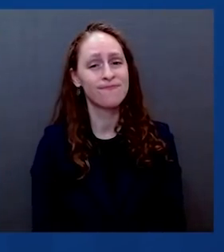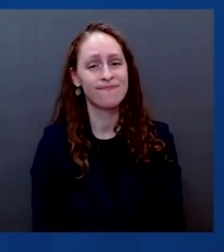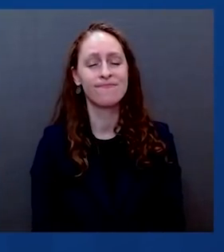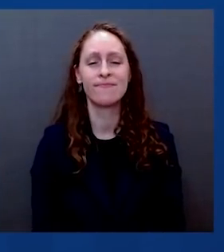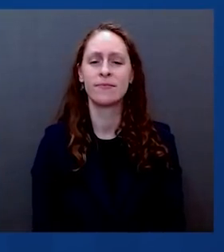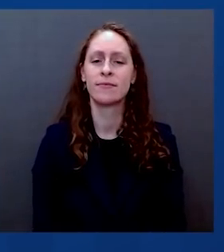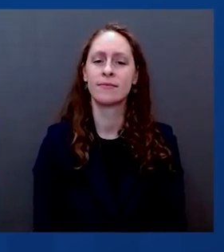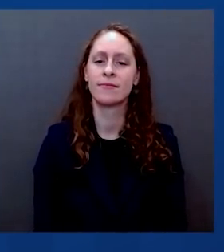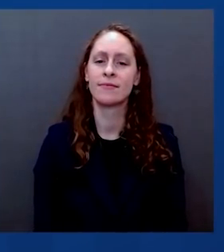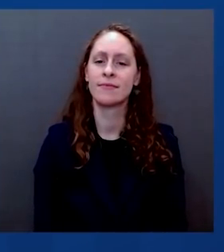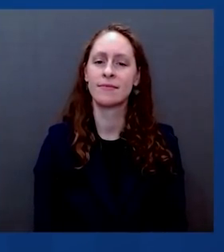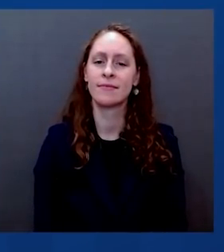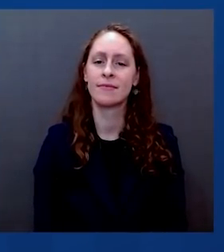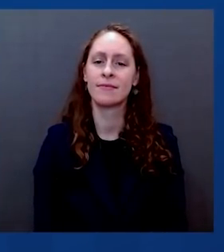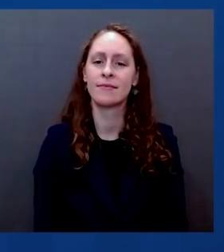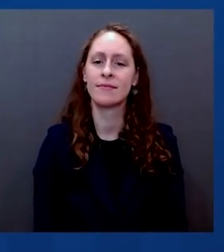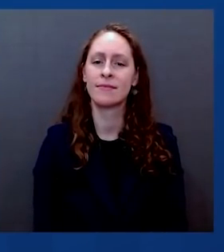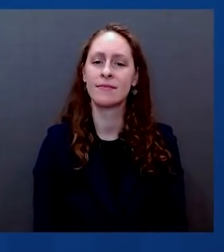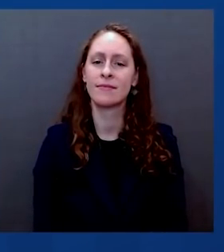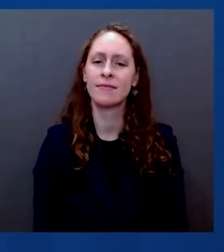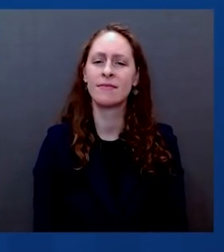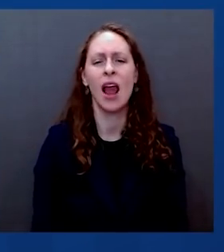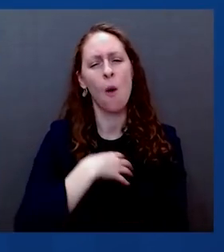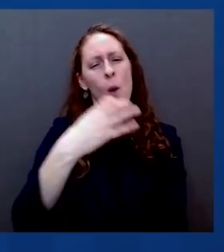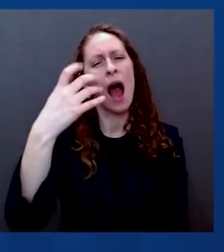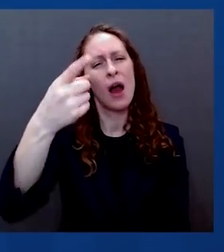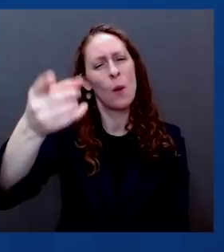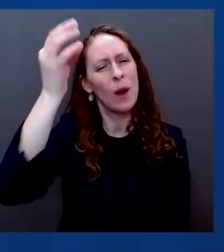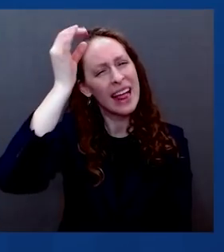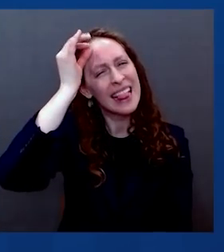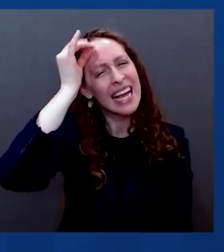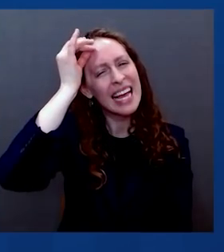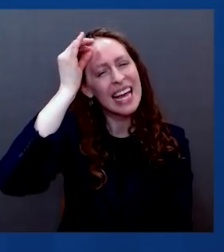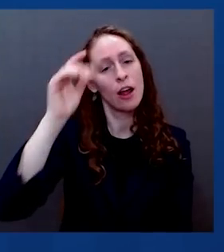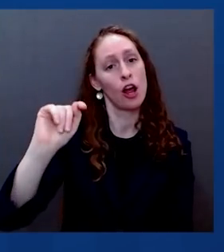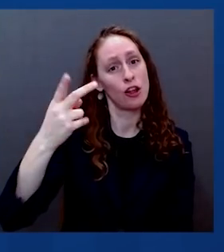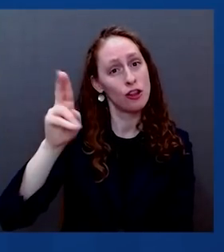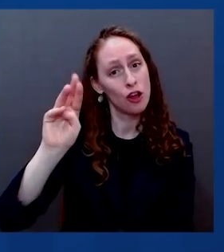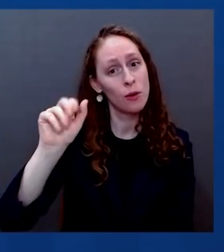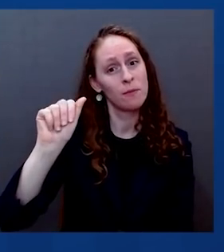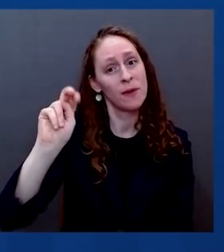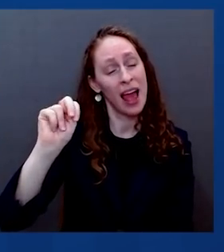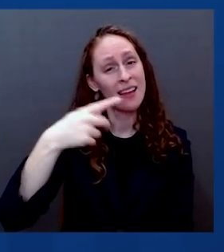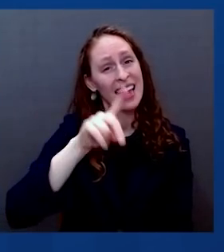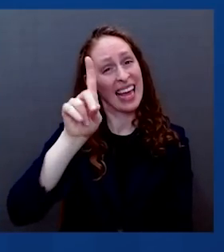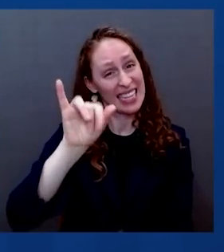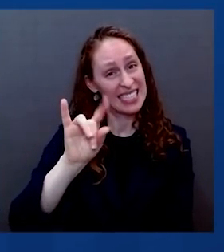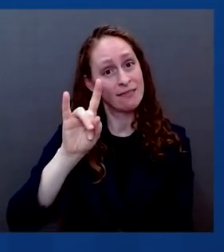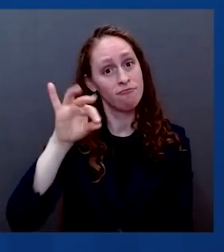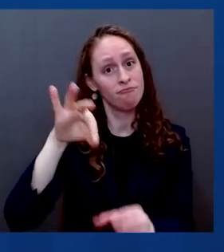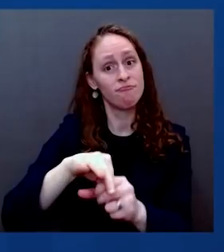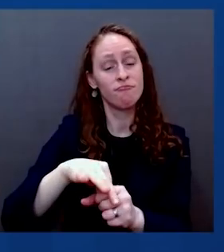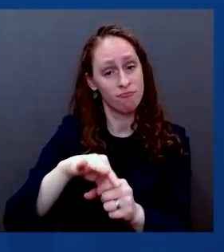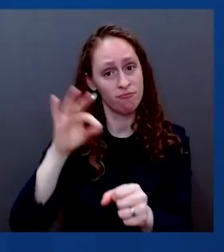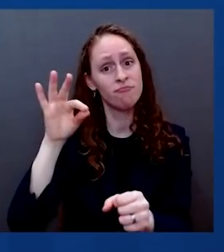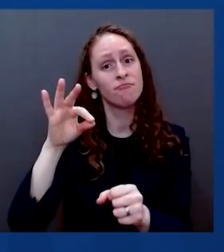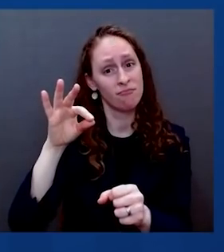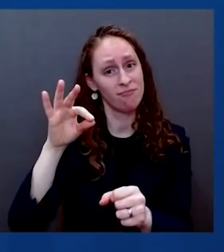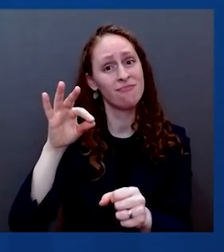The man who led the longest filibu- -- one of the longest filibusters in history in the United States Senate in 1957 against the Voting Rights Act [Civil Rights Act].